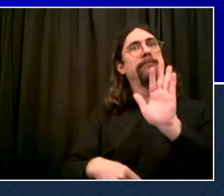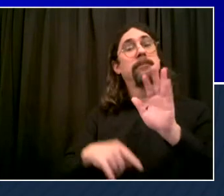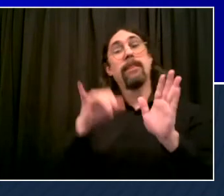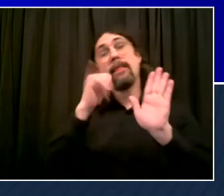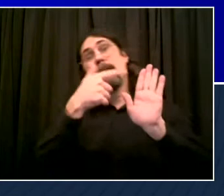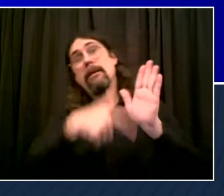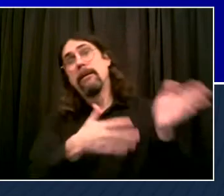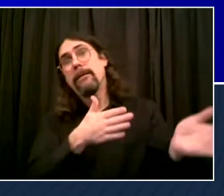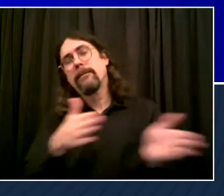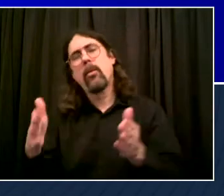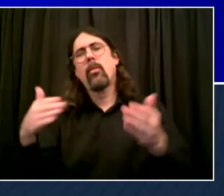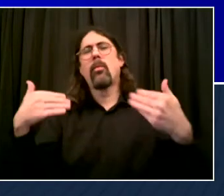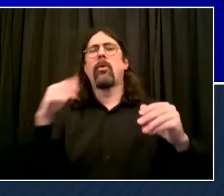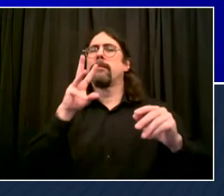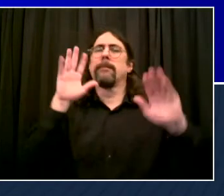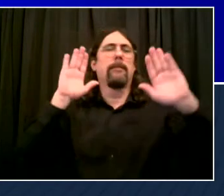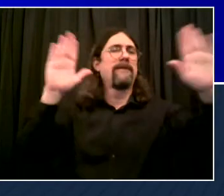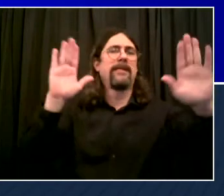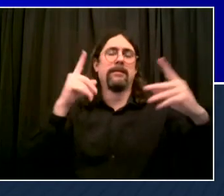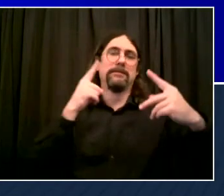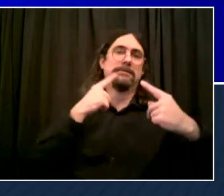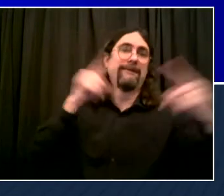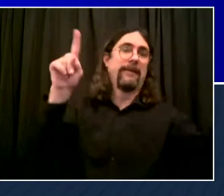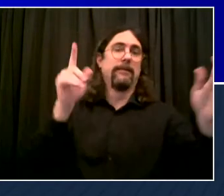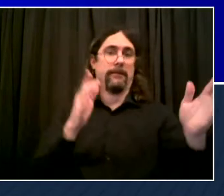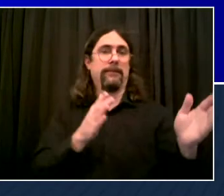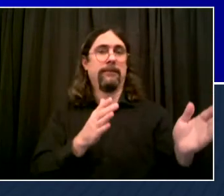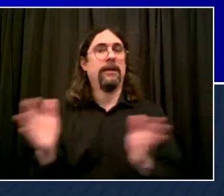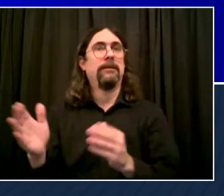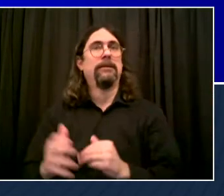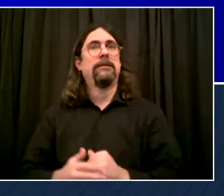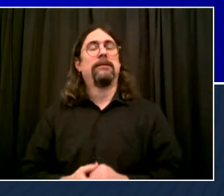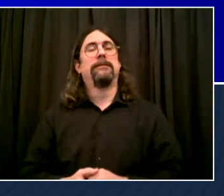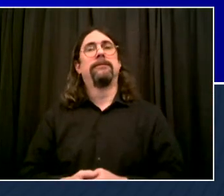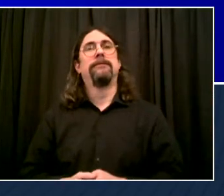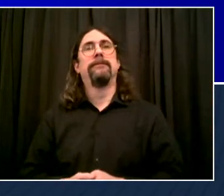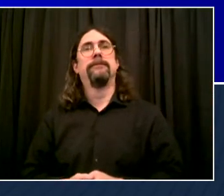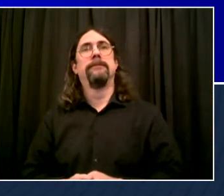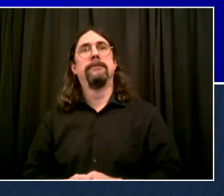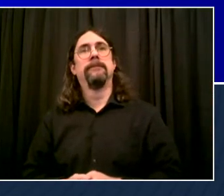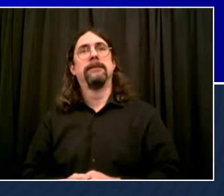CLEANER, HELPING OUR COMMUNITIEIES WHWHLEI TURNING THEIR R LIVEVES AROUND. THIS IS A GREAT